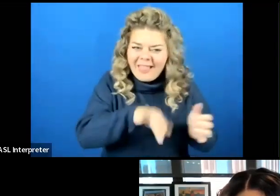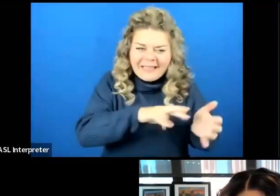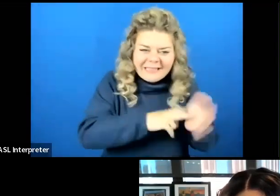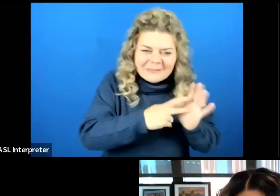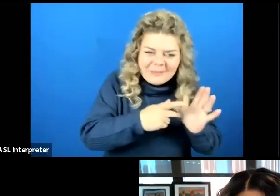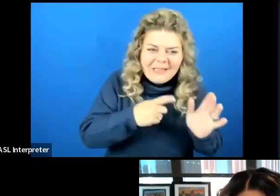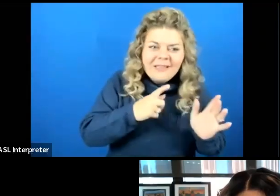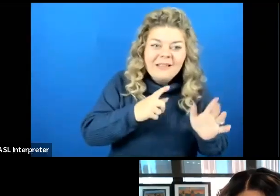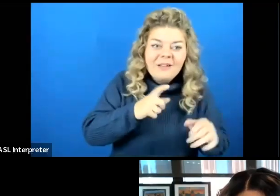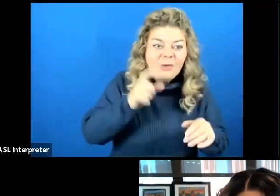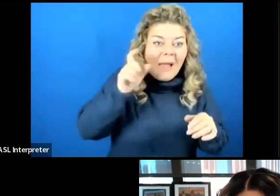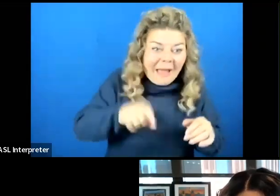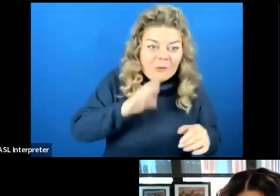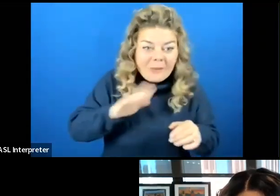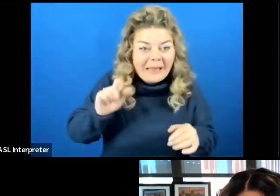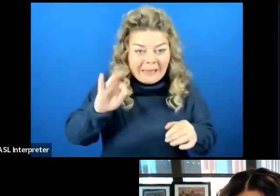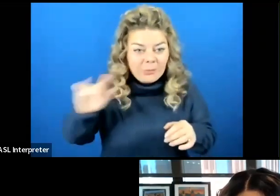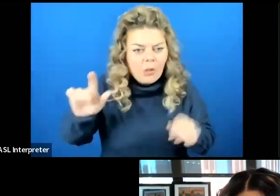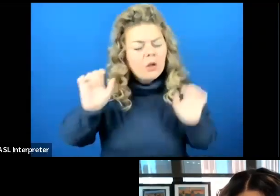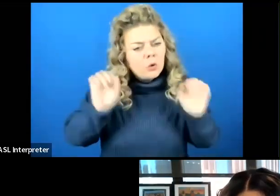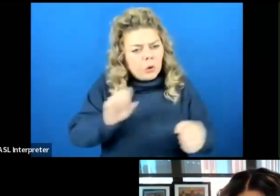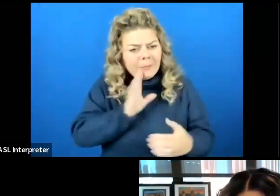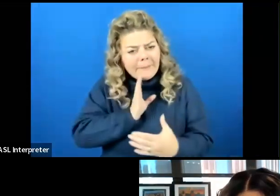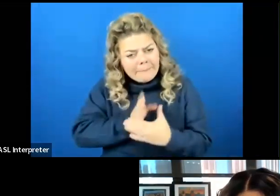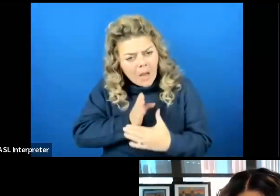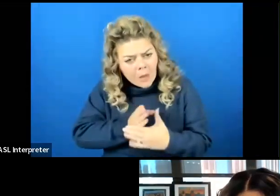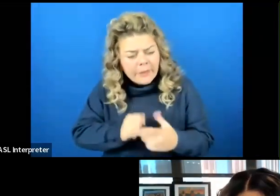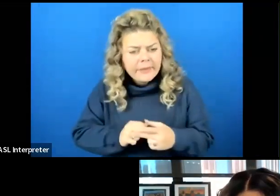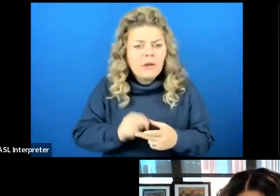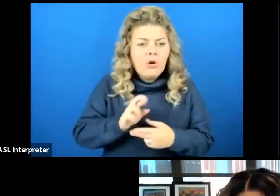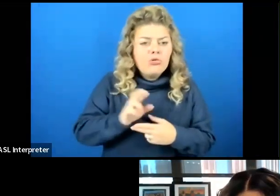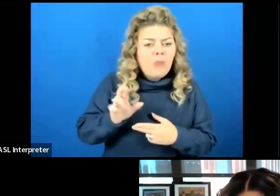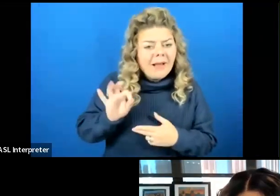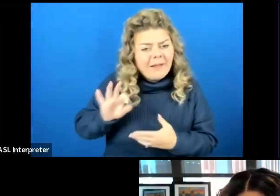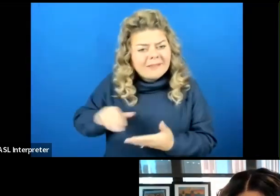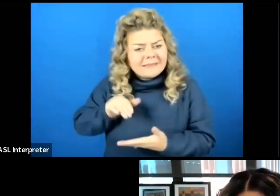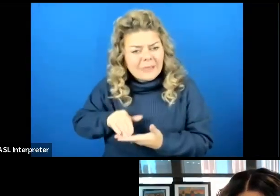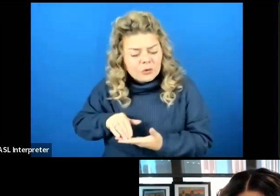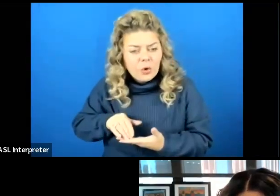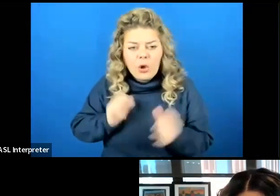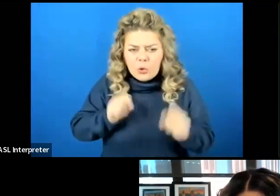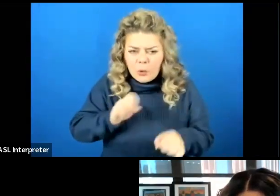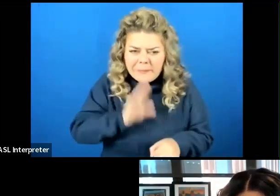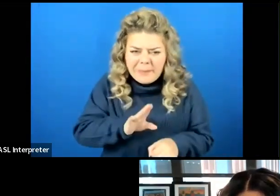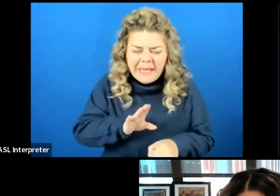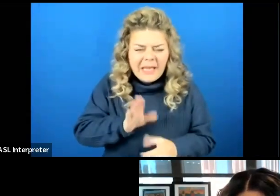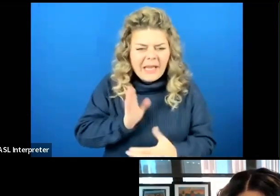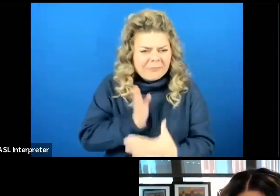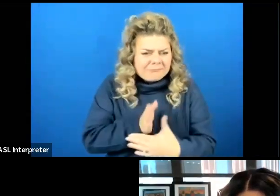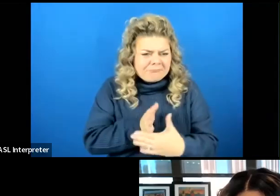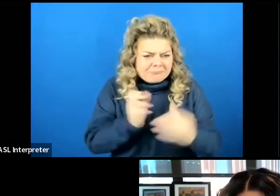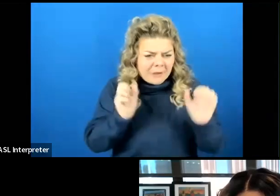You could be moderate or right of center and, and most people don't actually identify at the,